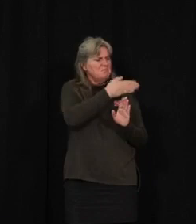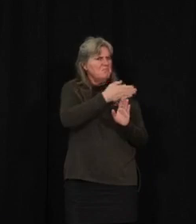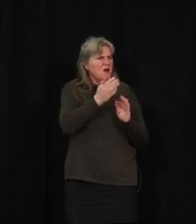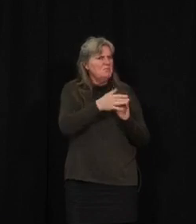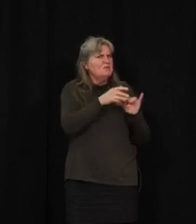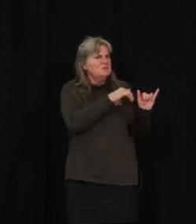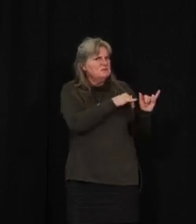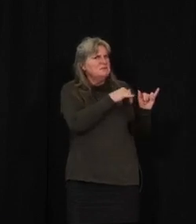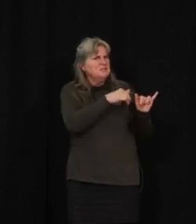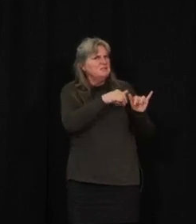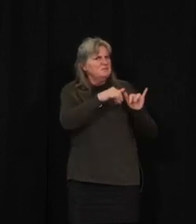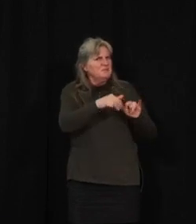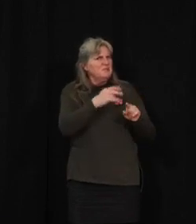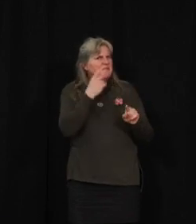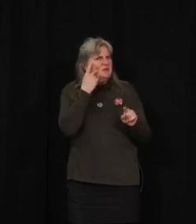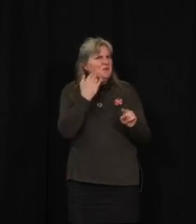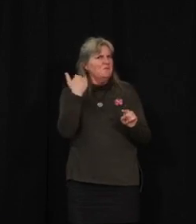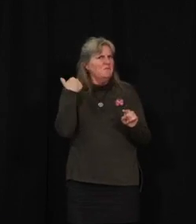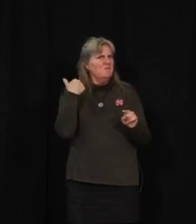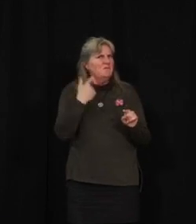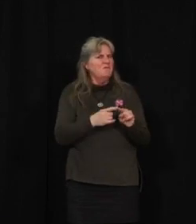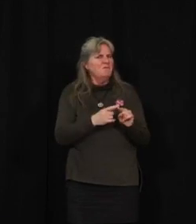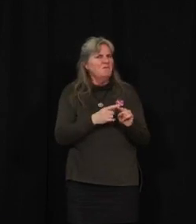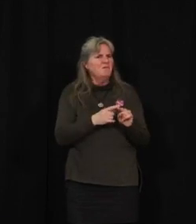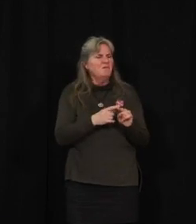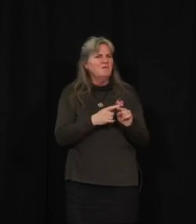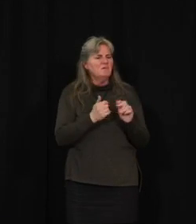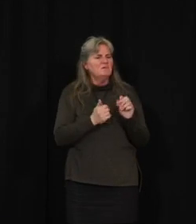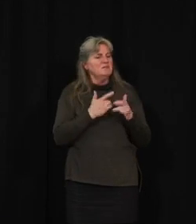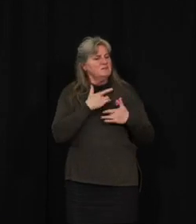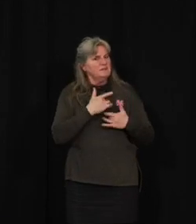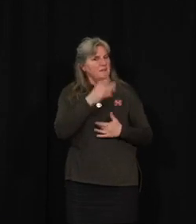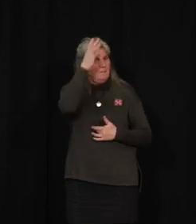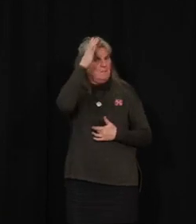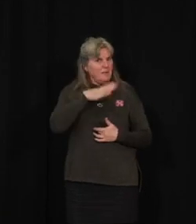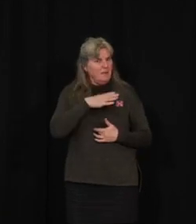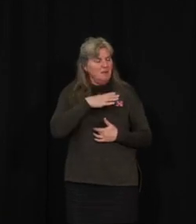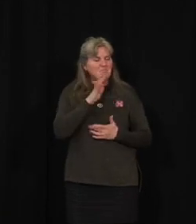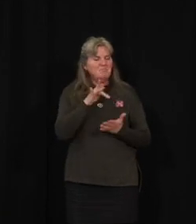Mostly male, mostly middle-aged.